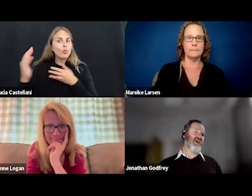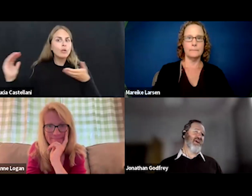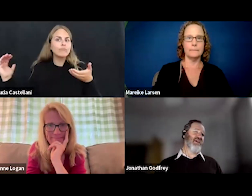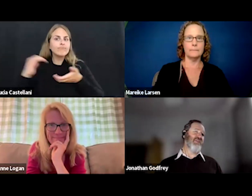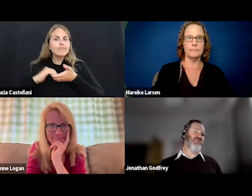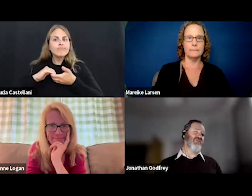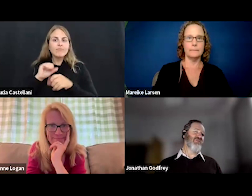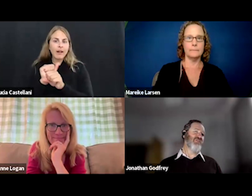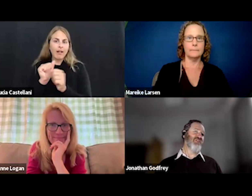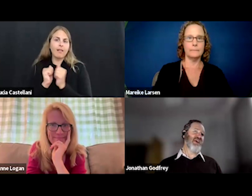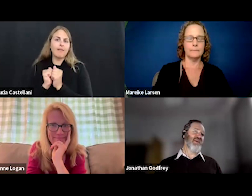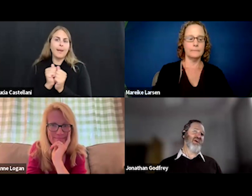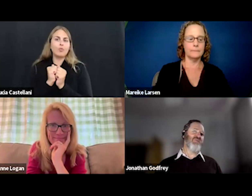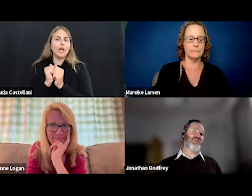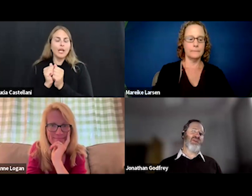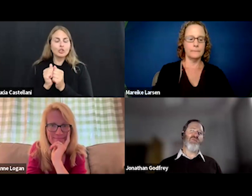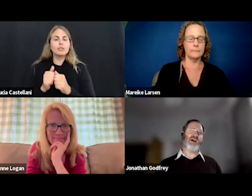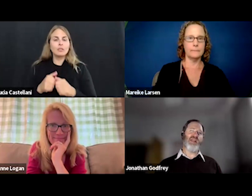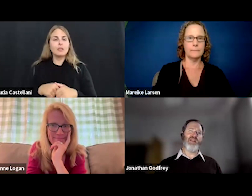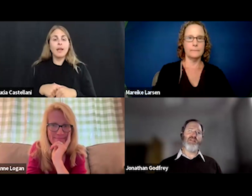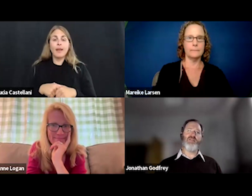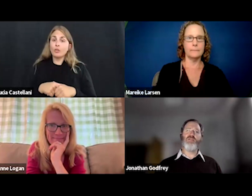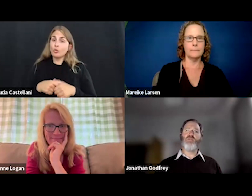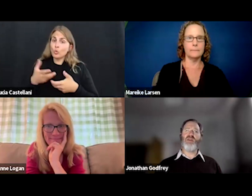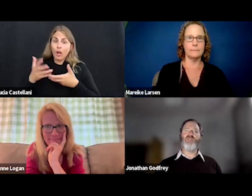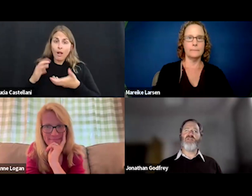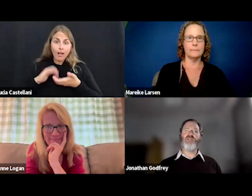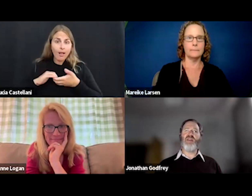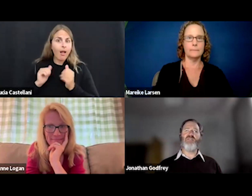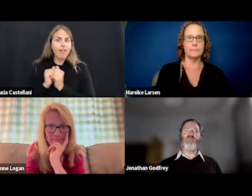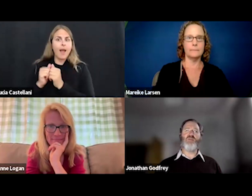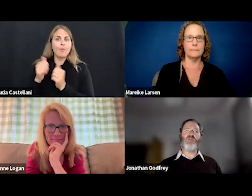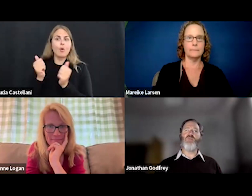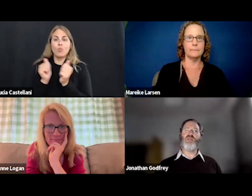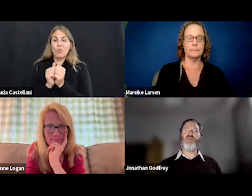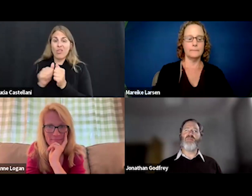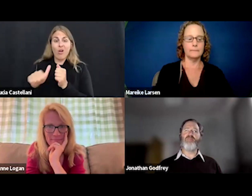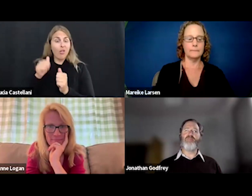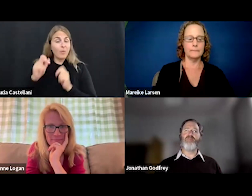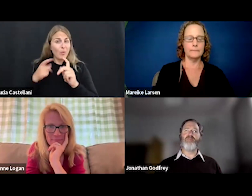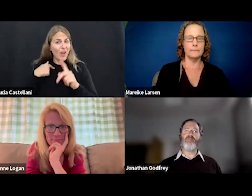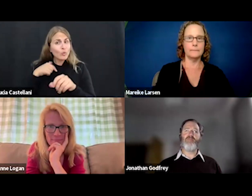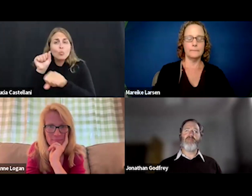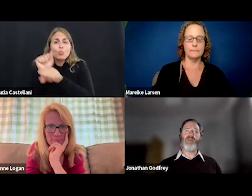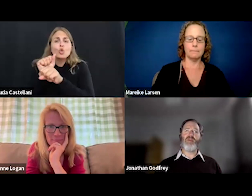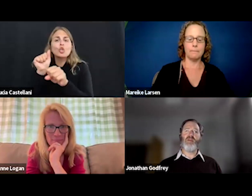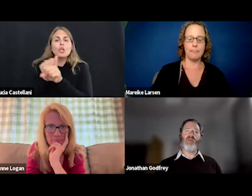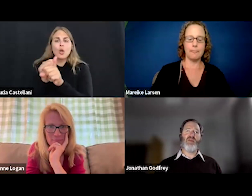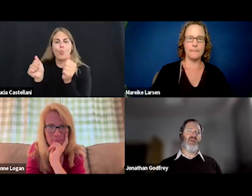And to collaborate with anyone, you have to learn how to work with them.